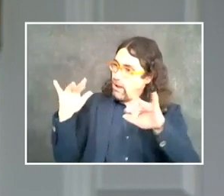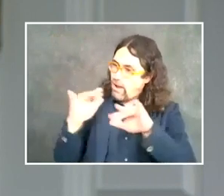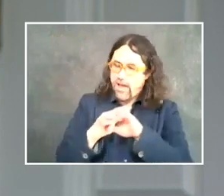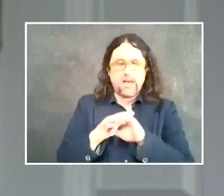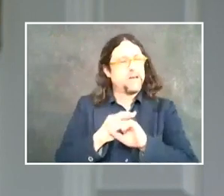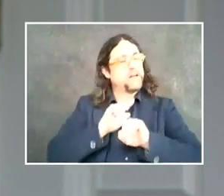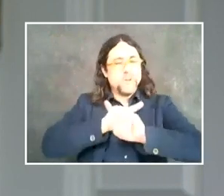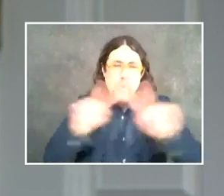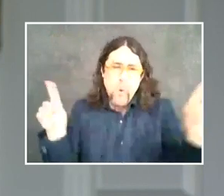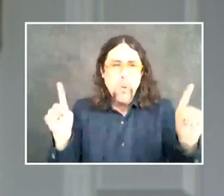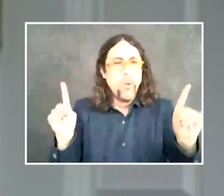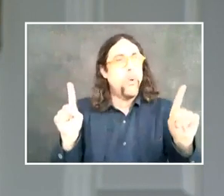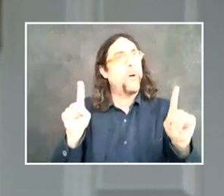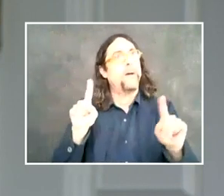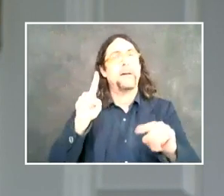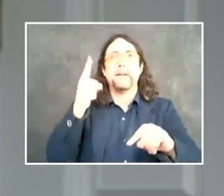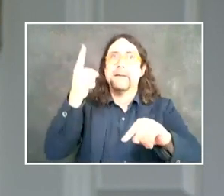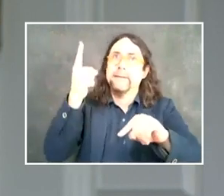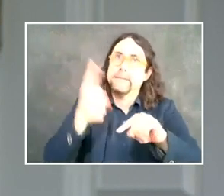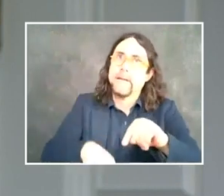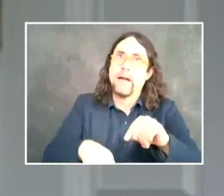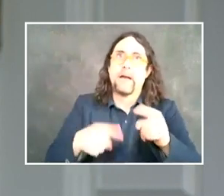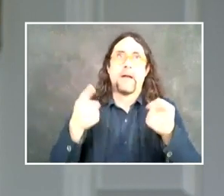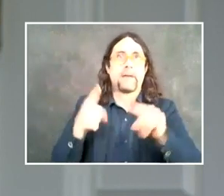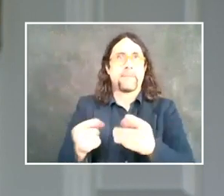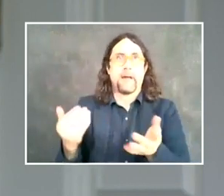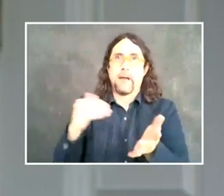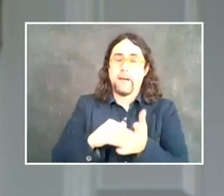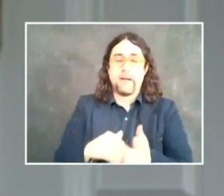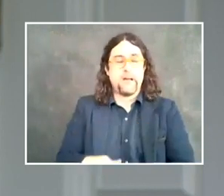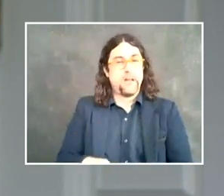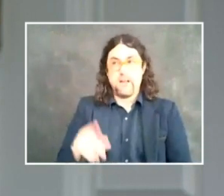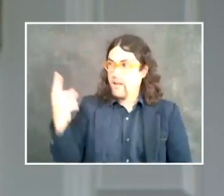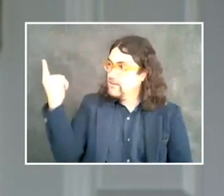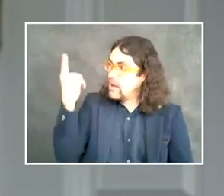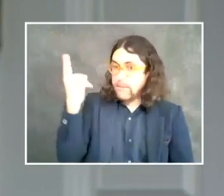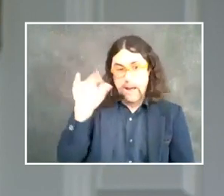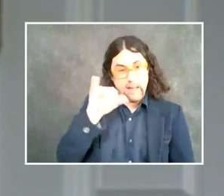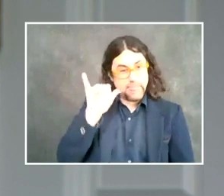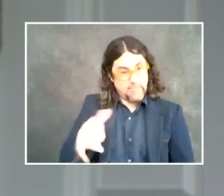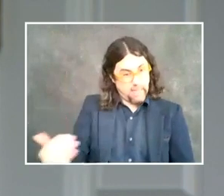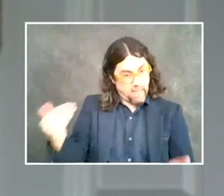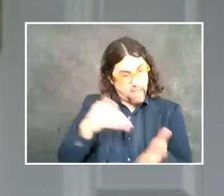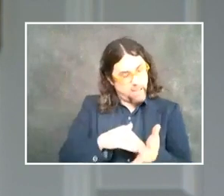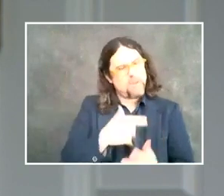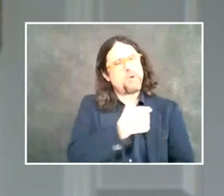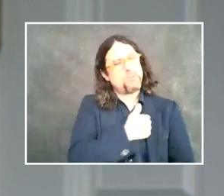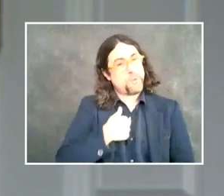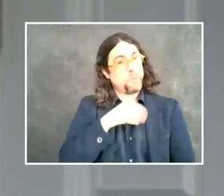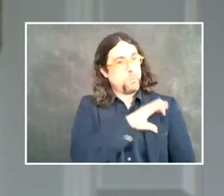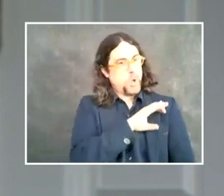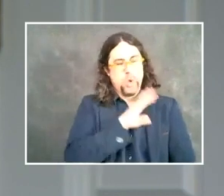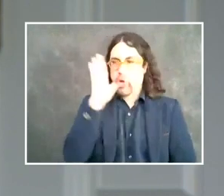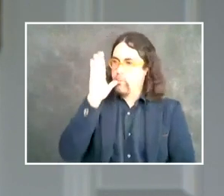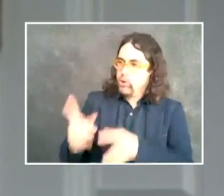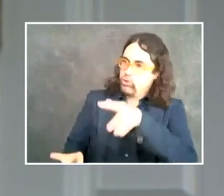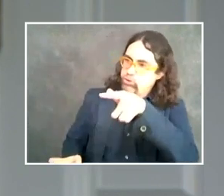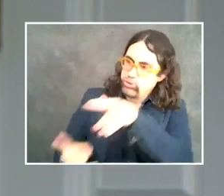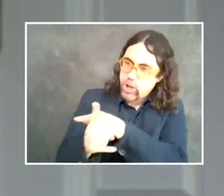TO THAT EVENT. THAT'S WHAT IT COMES DOWN TO. REGARDING THE CROSSING GUARDS,